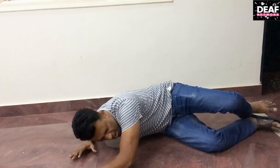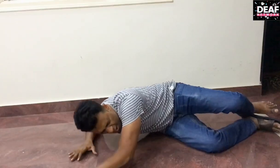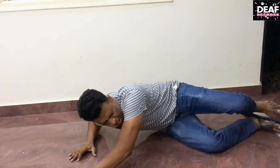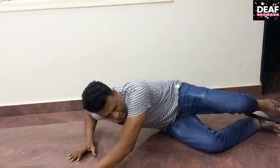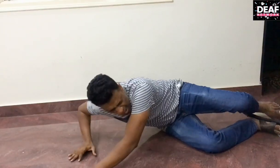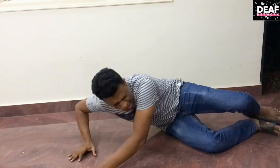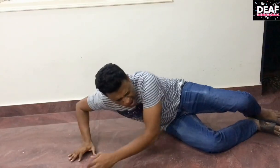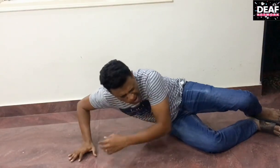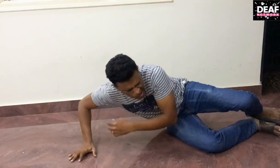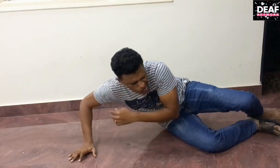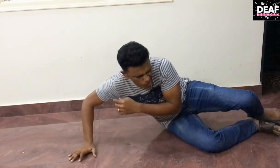Ouch!!!!